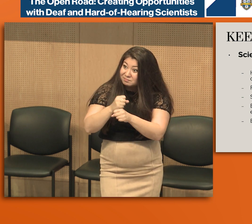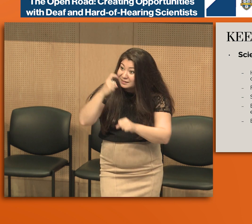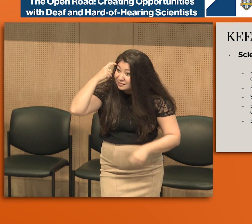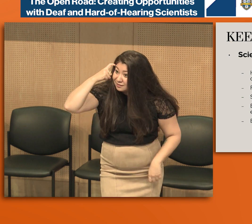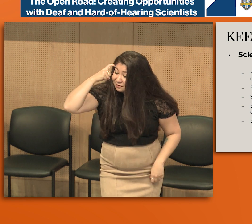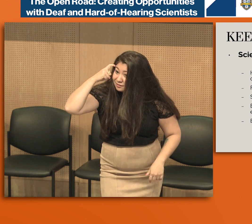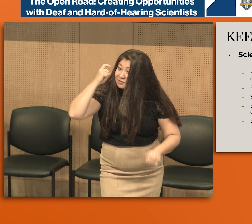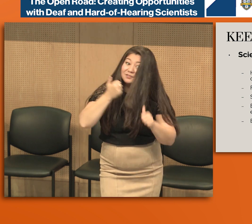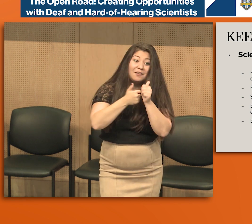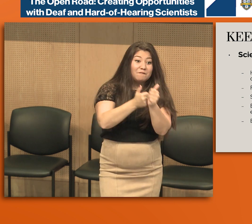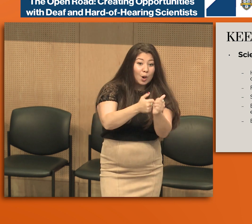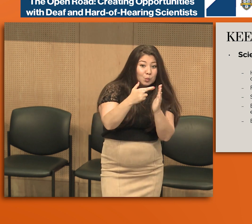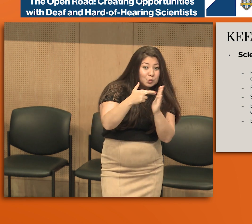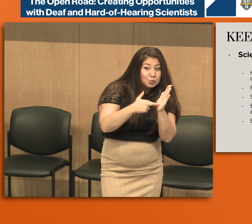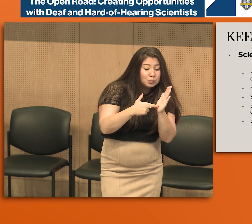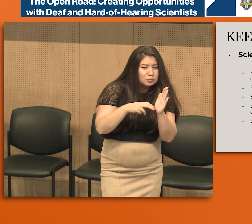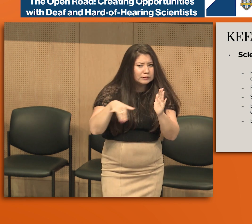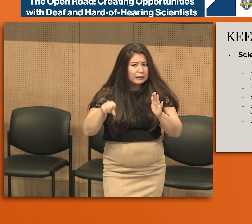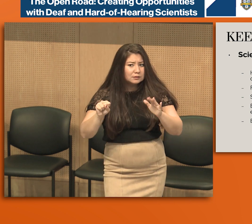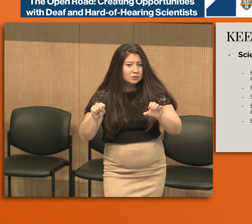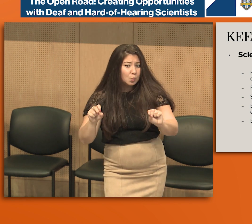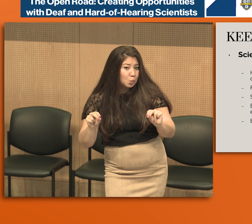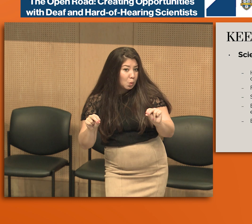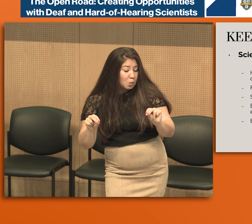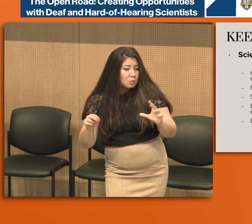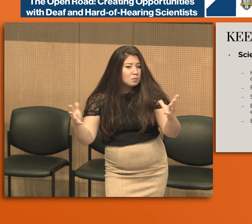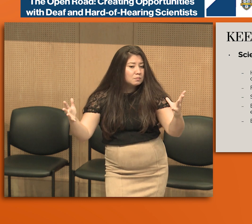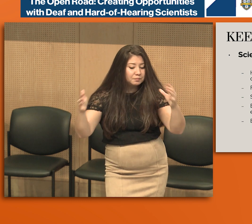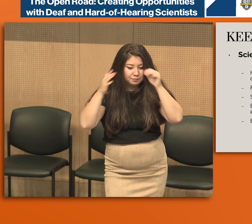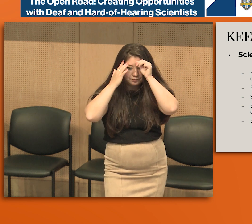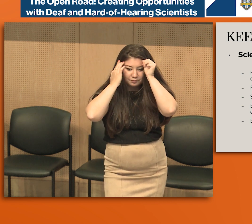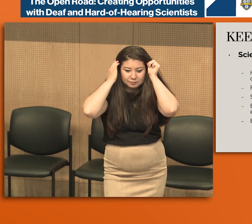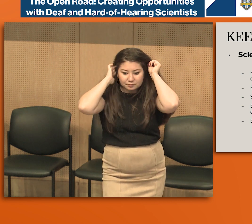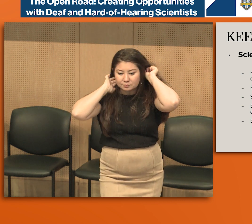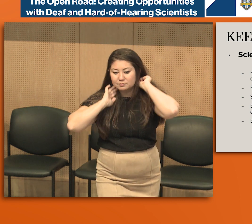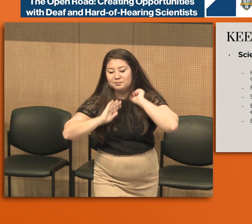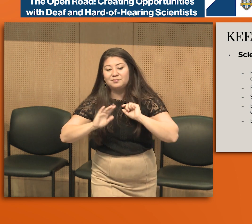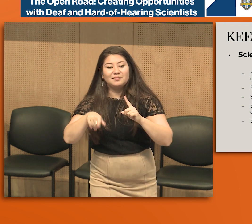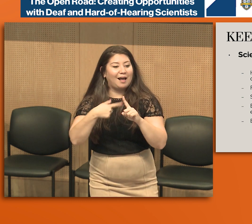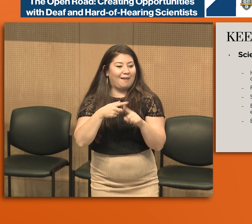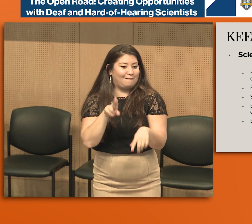for STEM vocabulary and see if they are actually